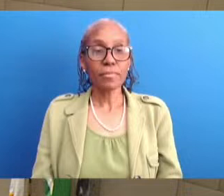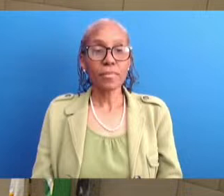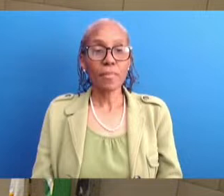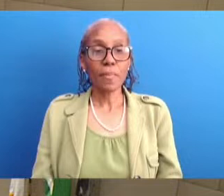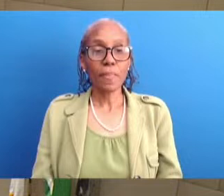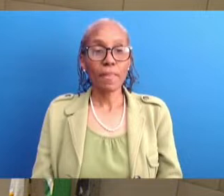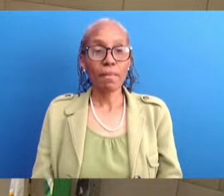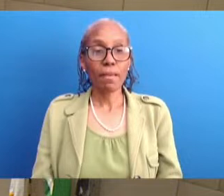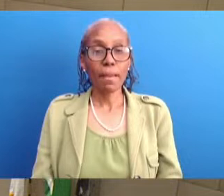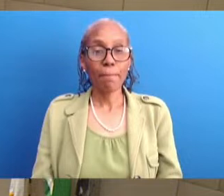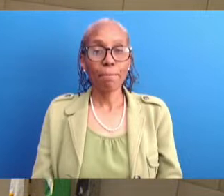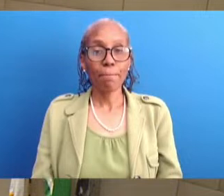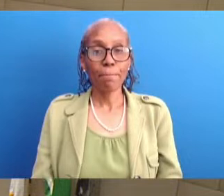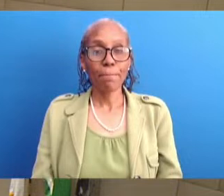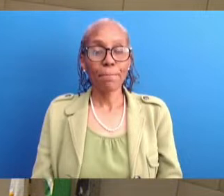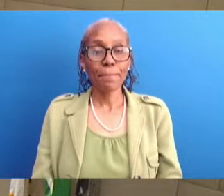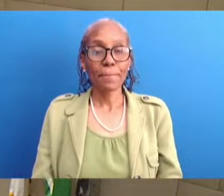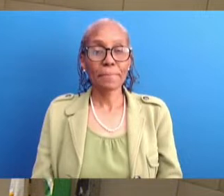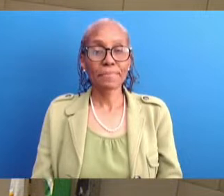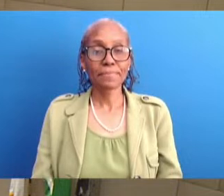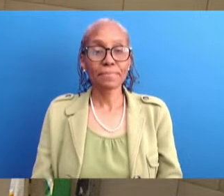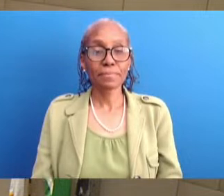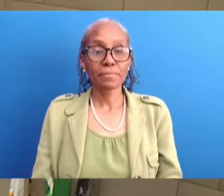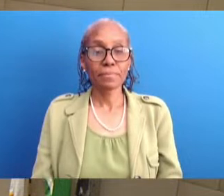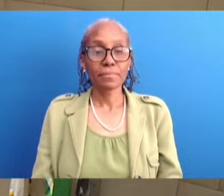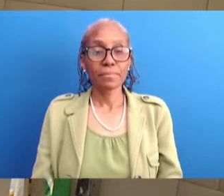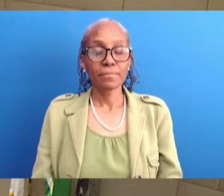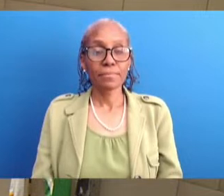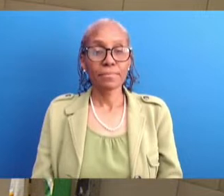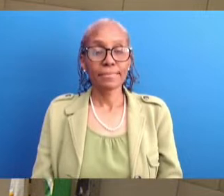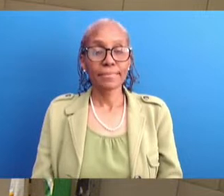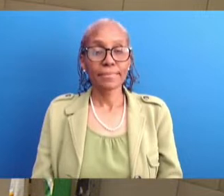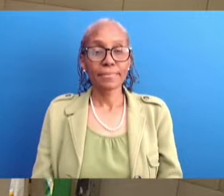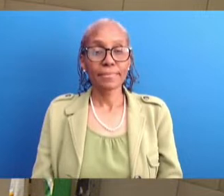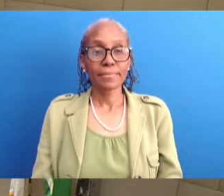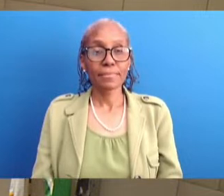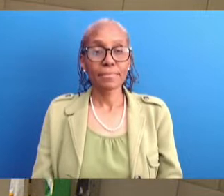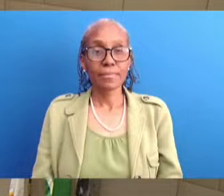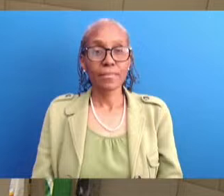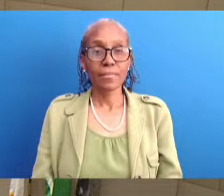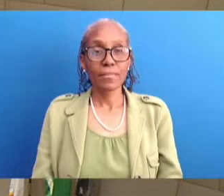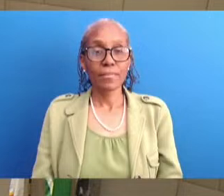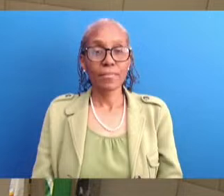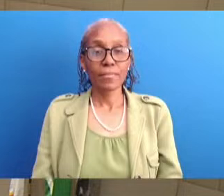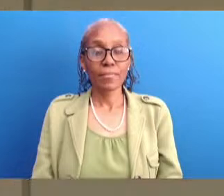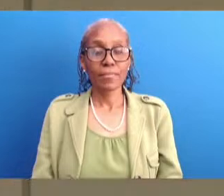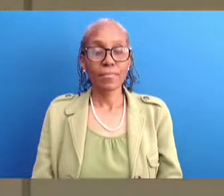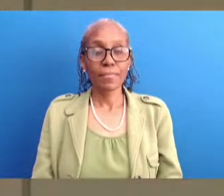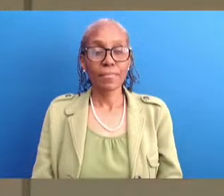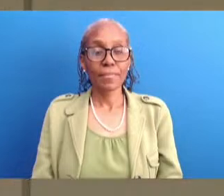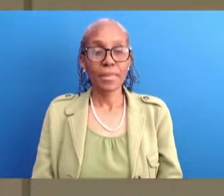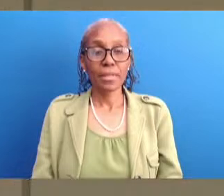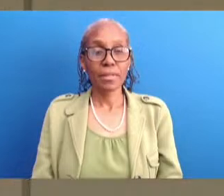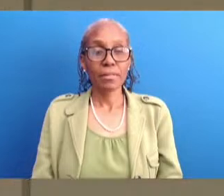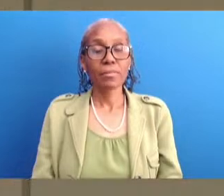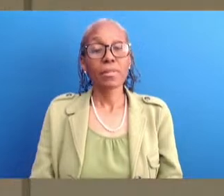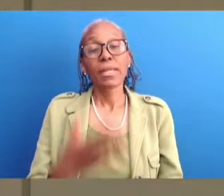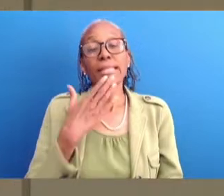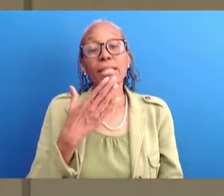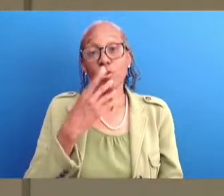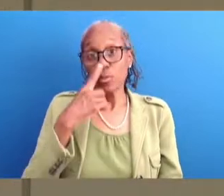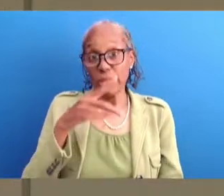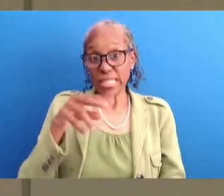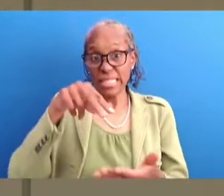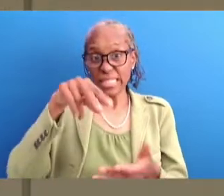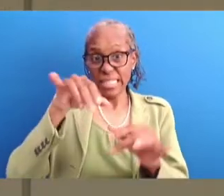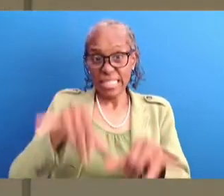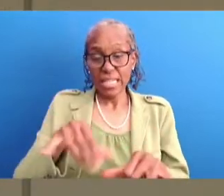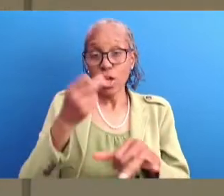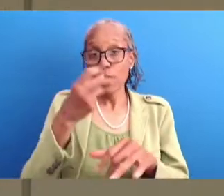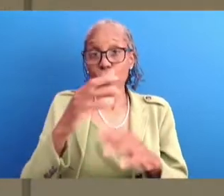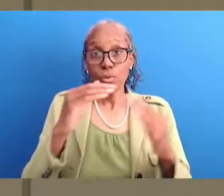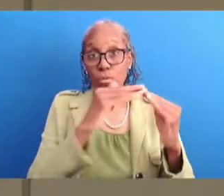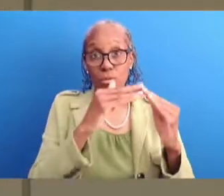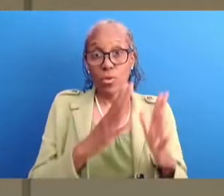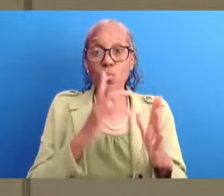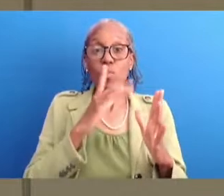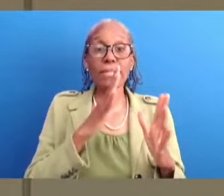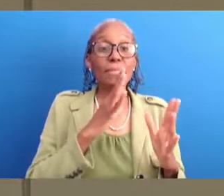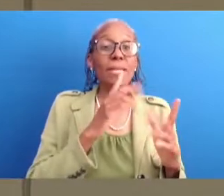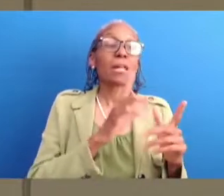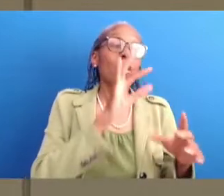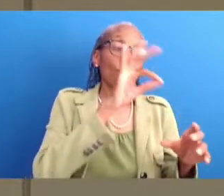THANK YOU SO VERY MUCH.